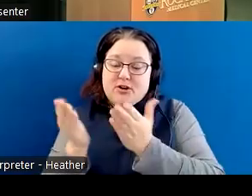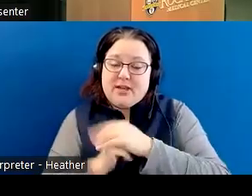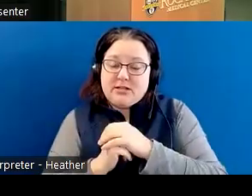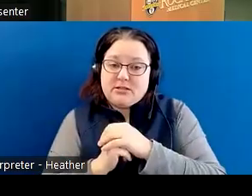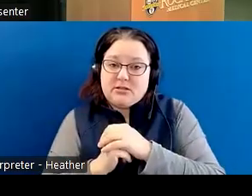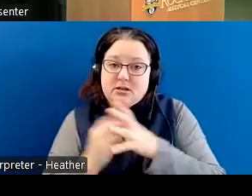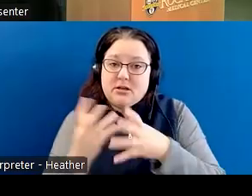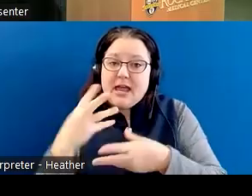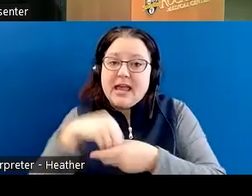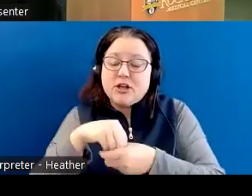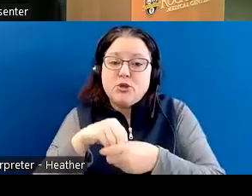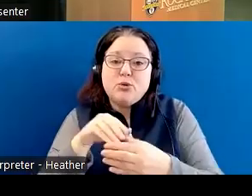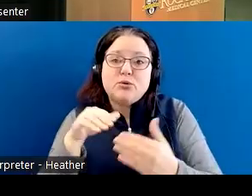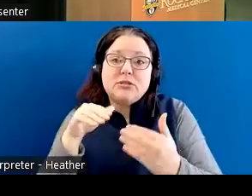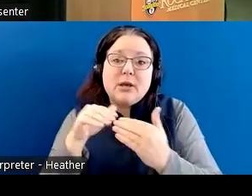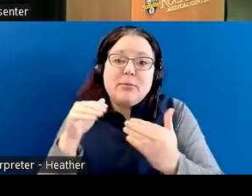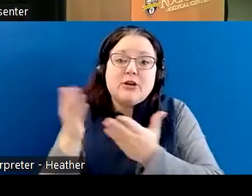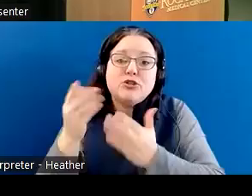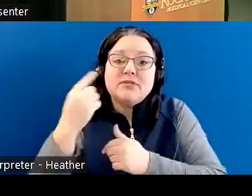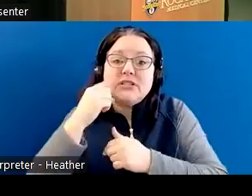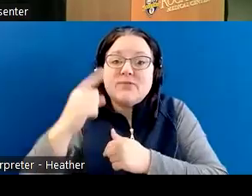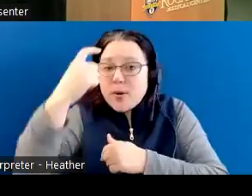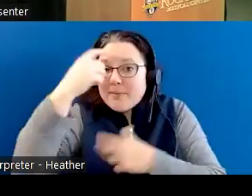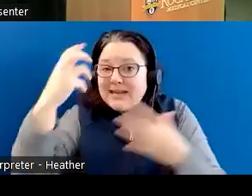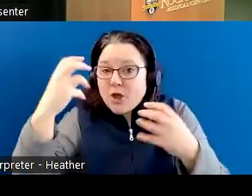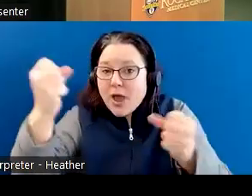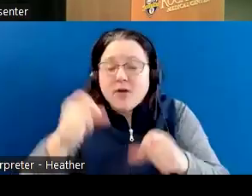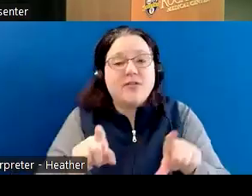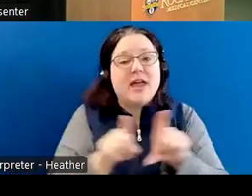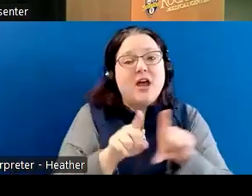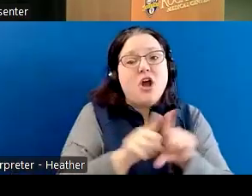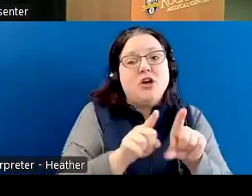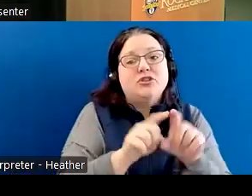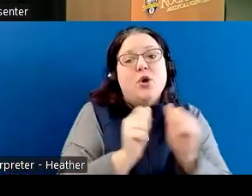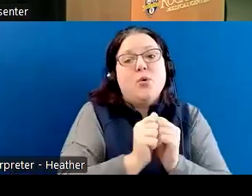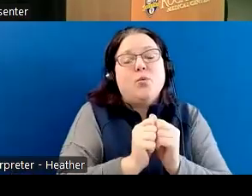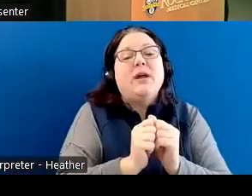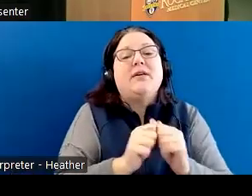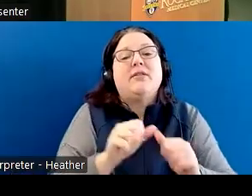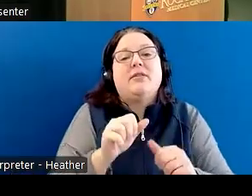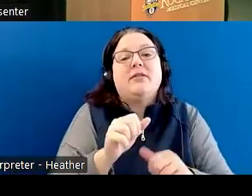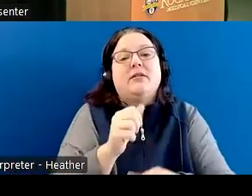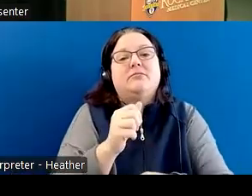peer services in mental health and also in substance use. Um, and this is information that